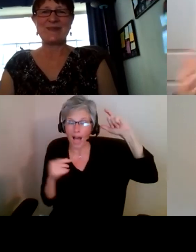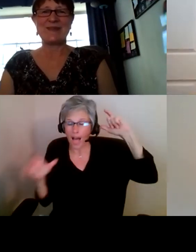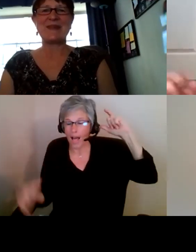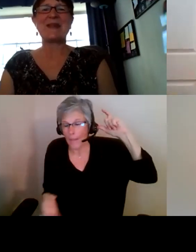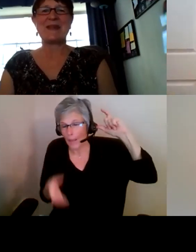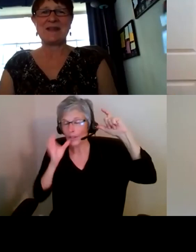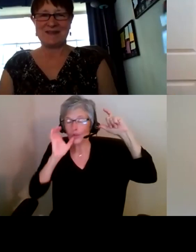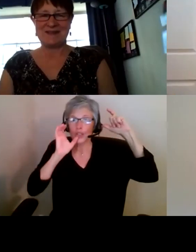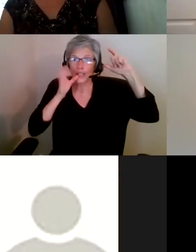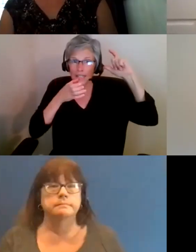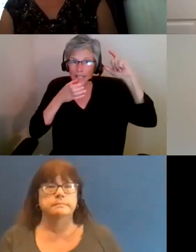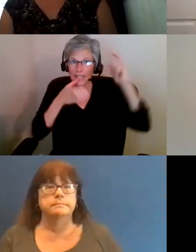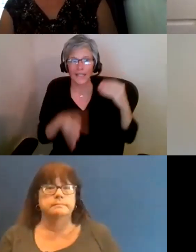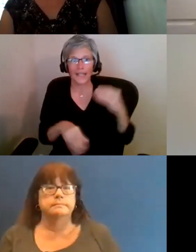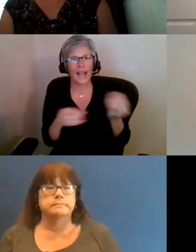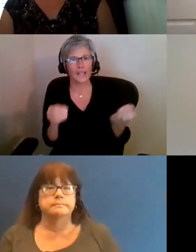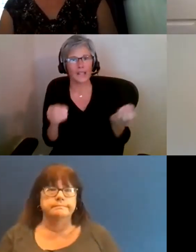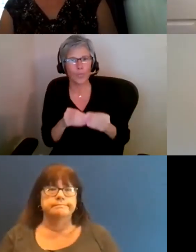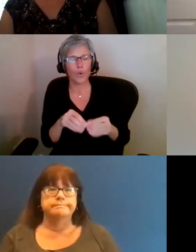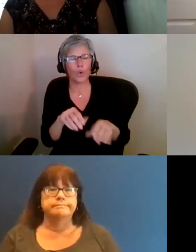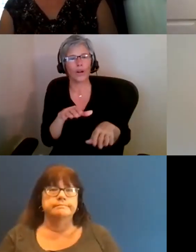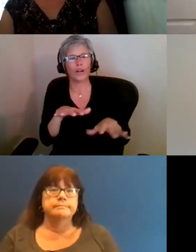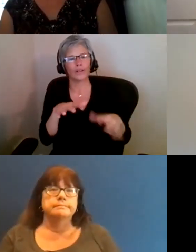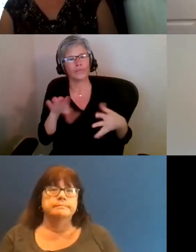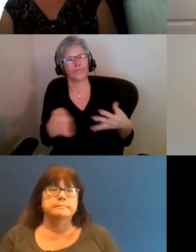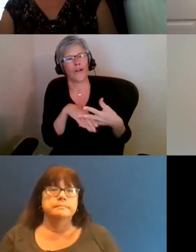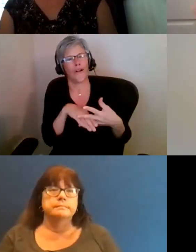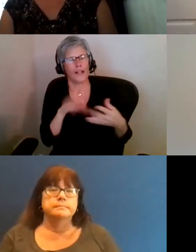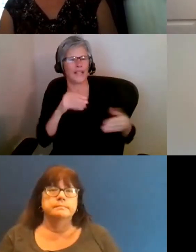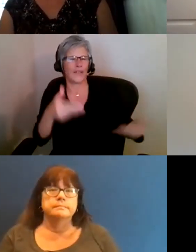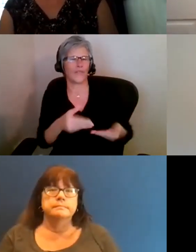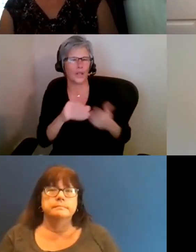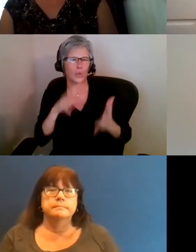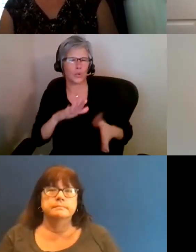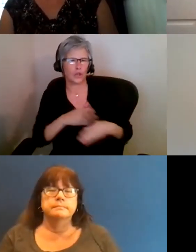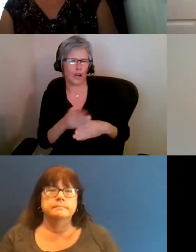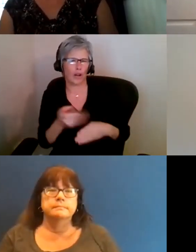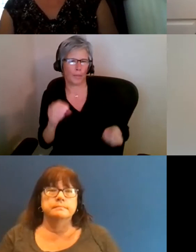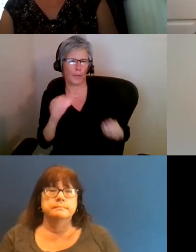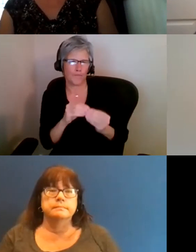and it does invite students to share a little more. I wanted to speak to the point of